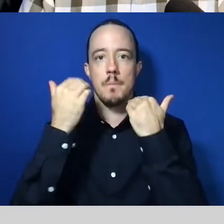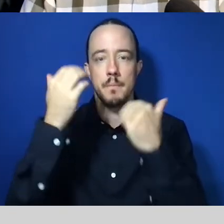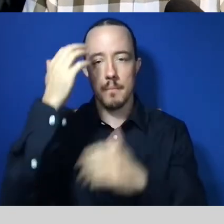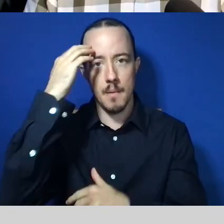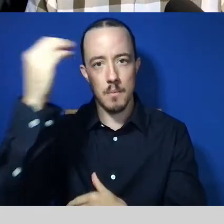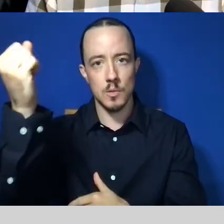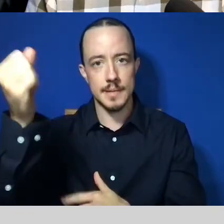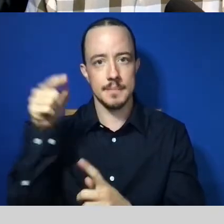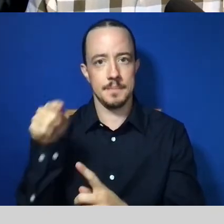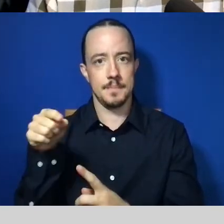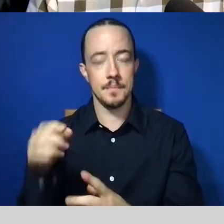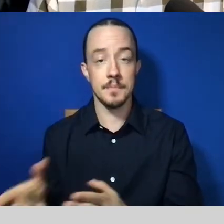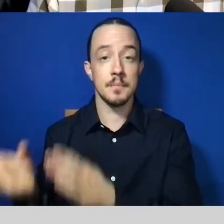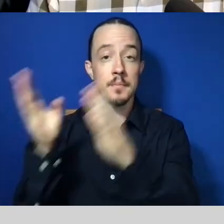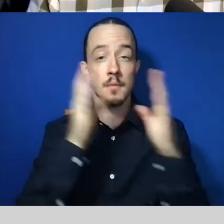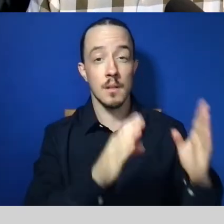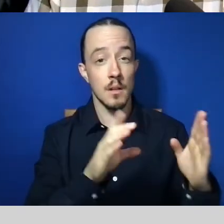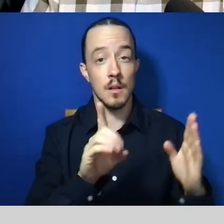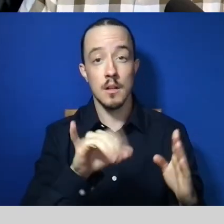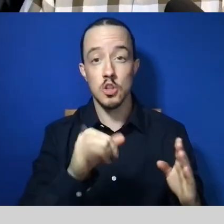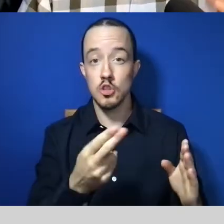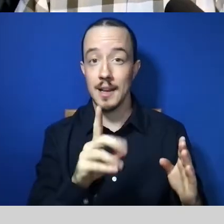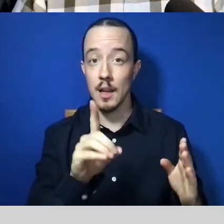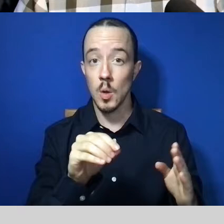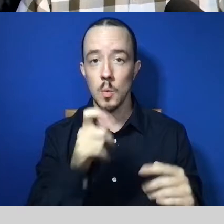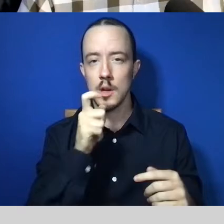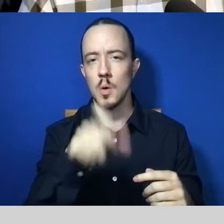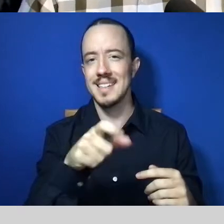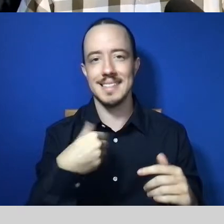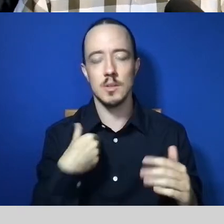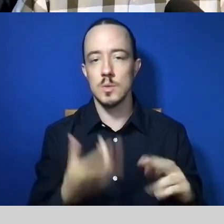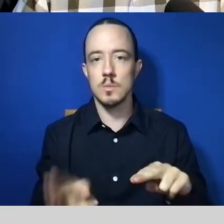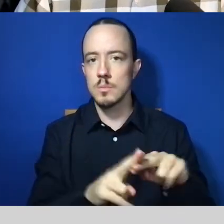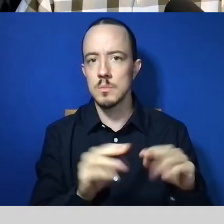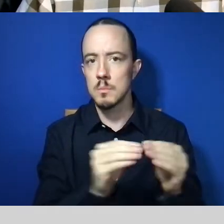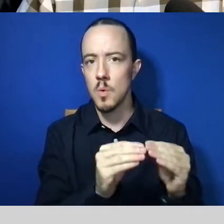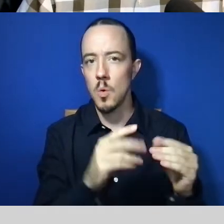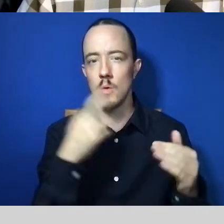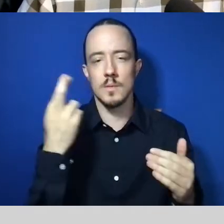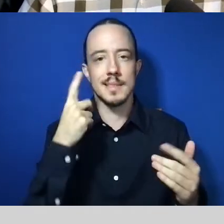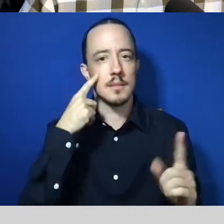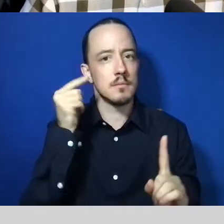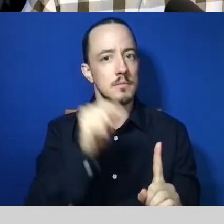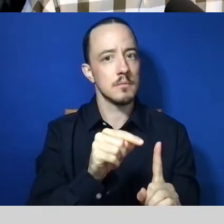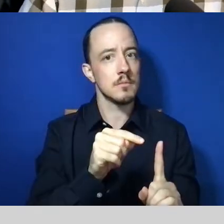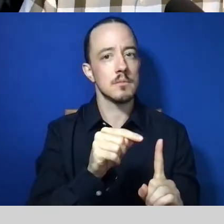where we may not need to spin up more instances of Django to handle the API calls.